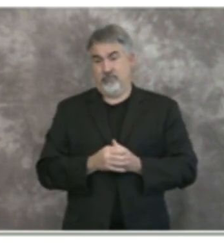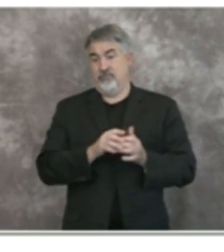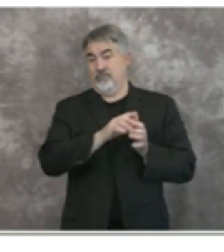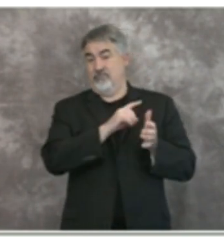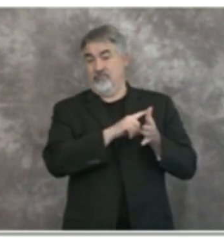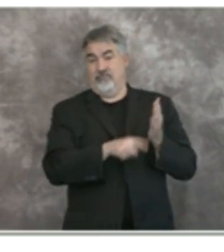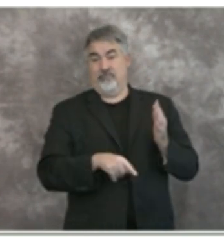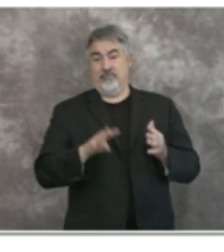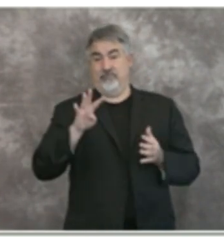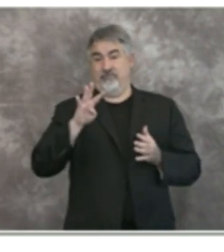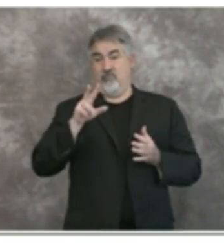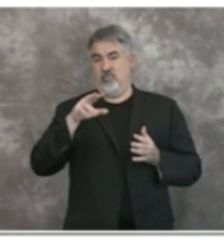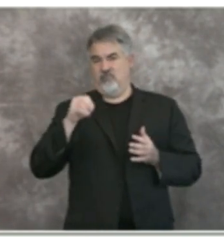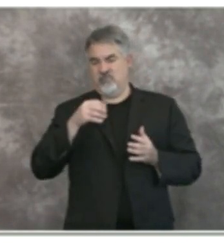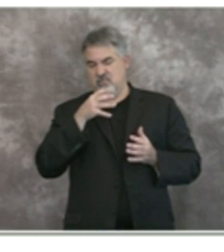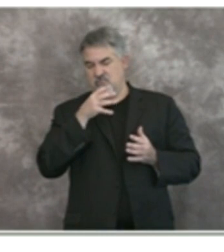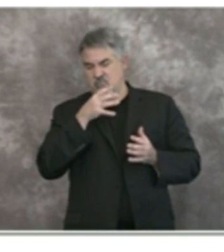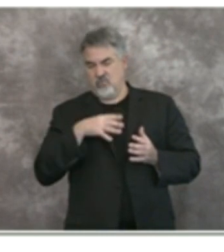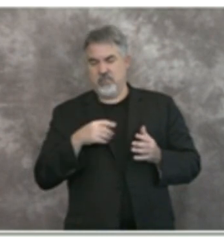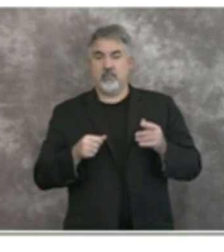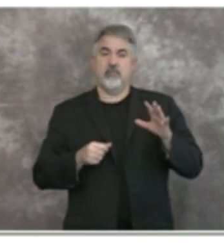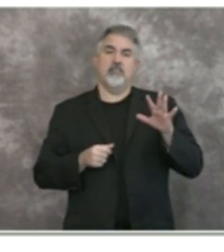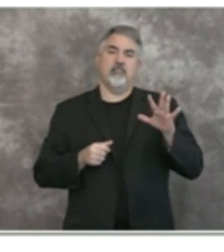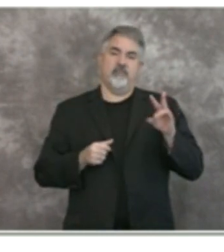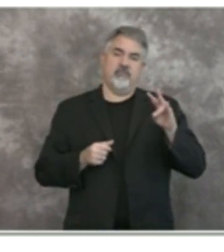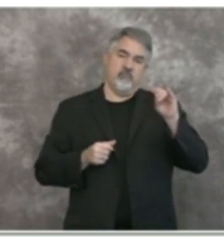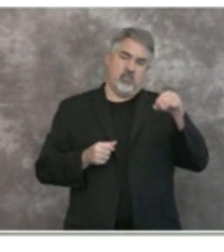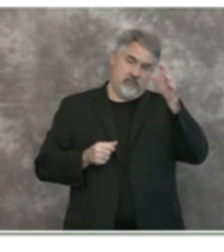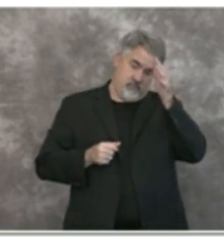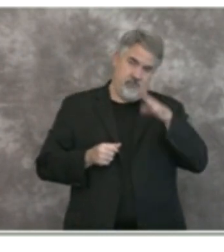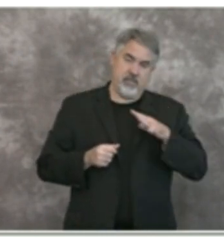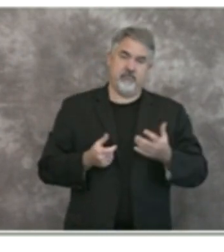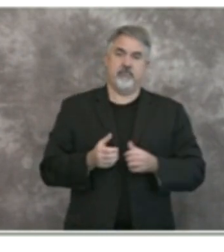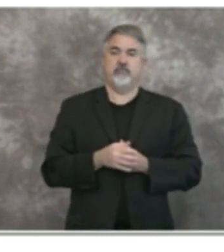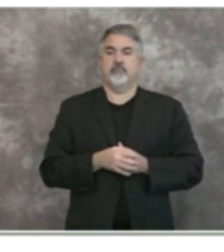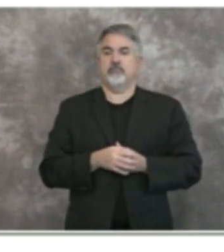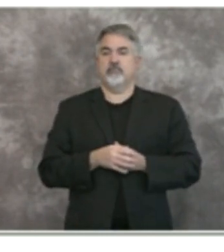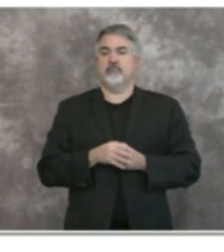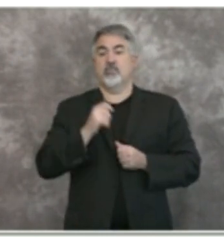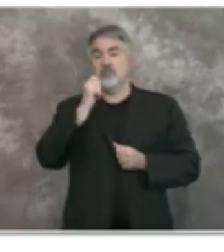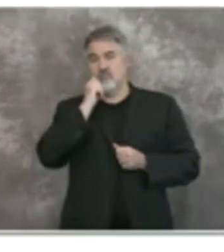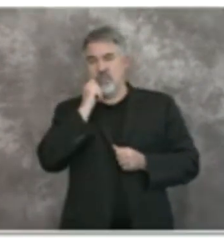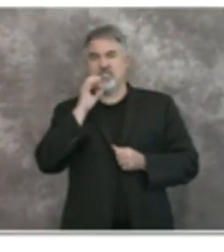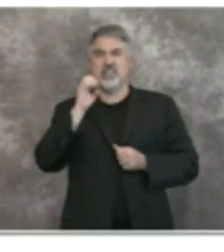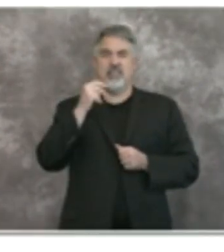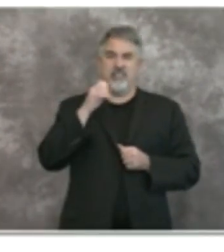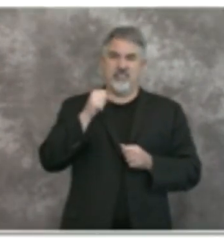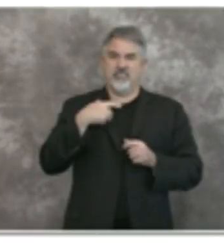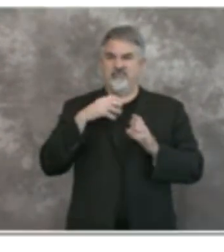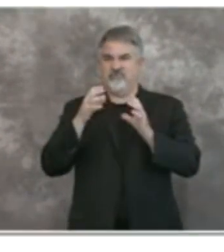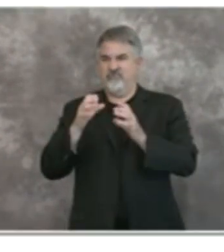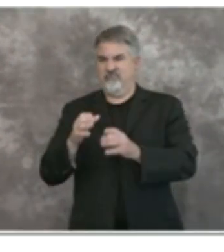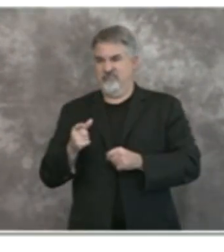INDIVIDUALS DID HAVE UNDERLYING MEDICAL CONDITIONS. NOW OF ALL OF THE DEBTS, 43%